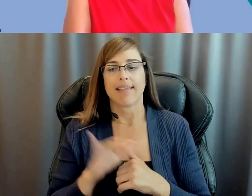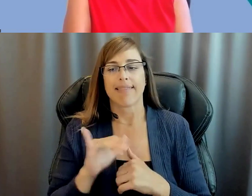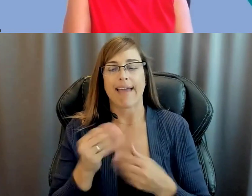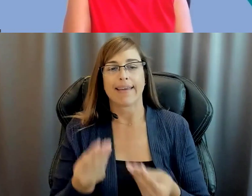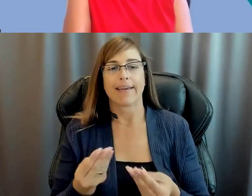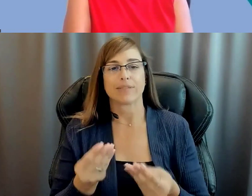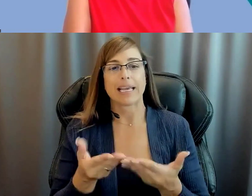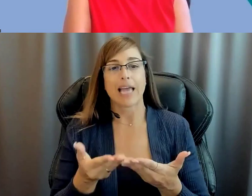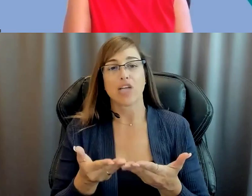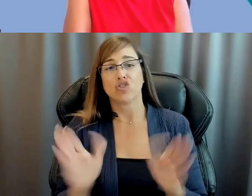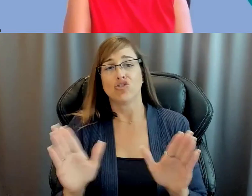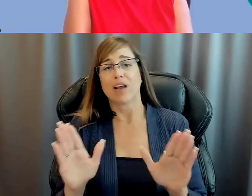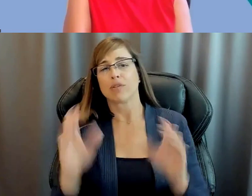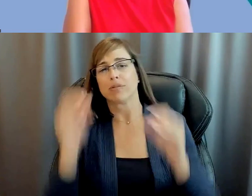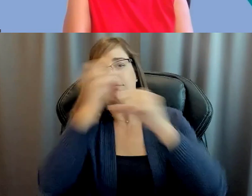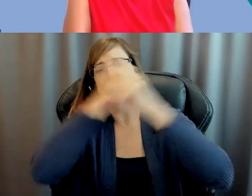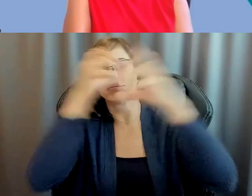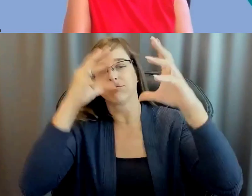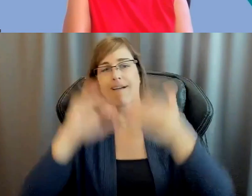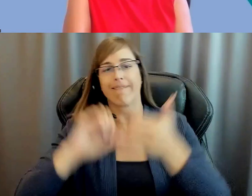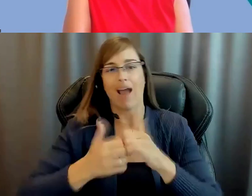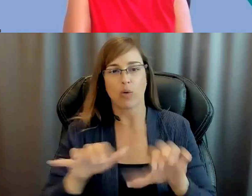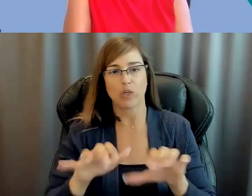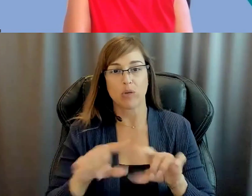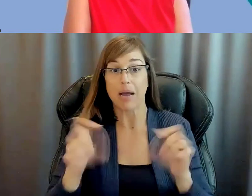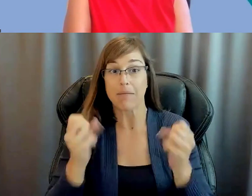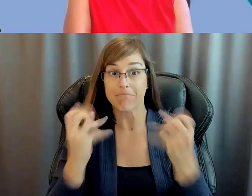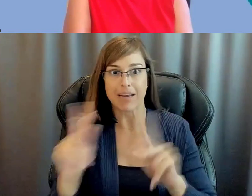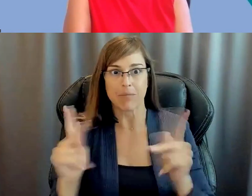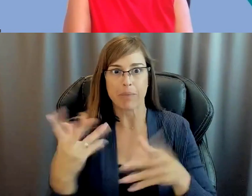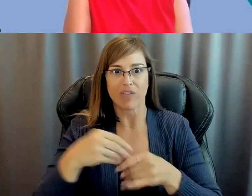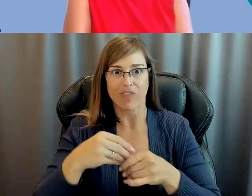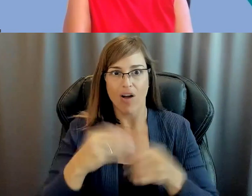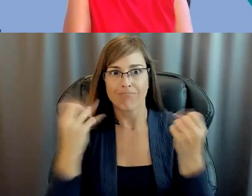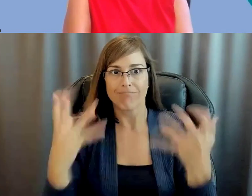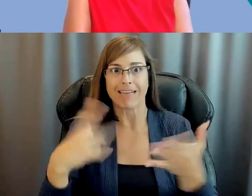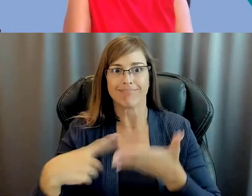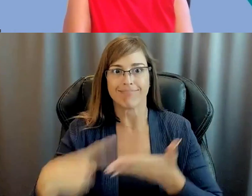about how we do that, but, again, a lot of people are involved, a lot of discussions. We work with the funding institute